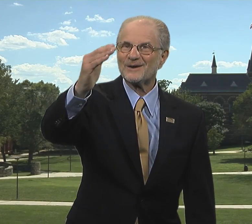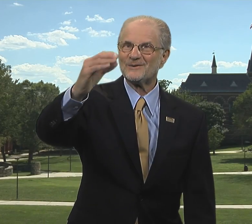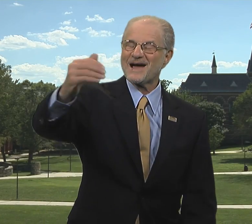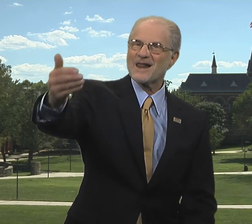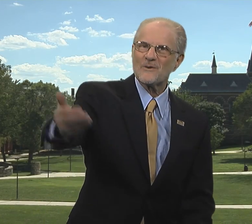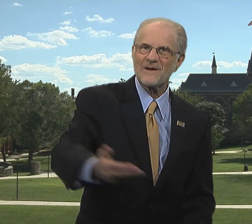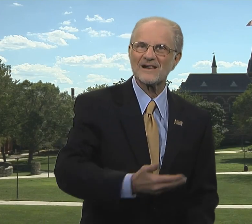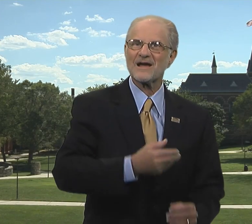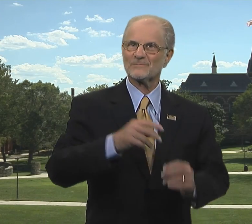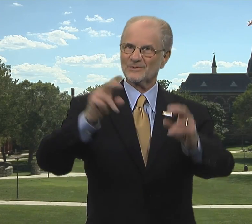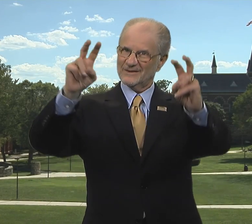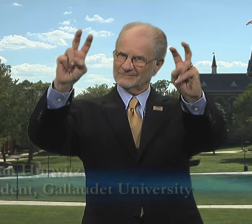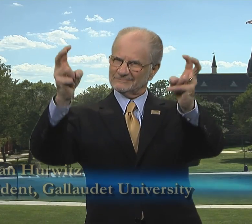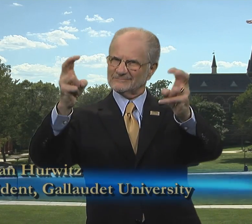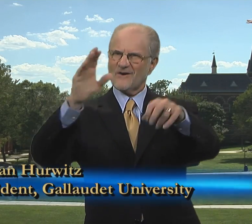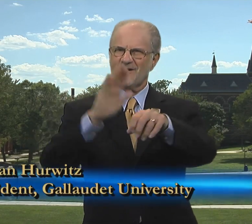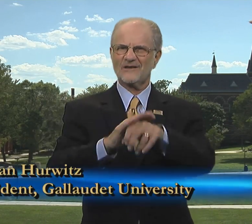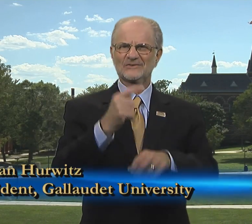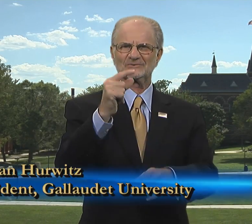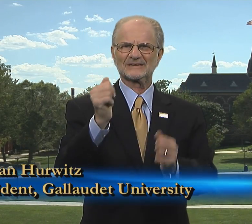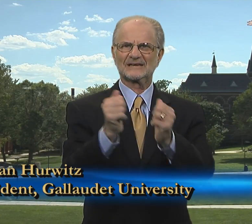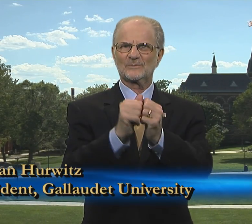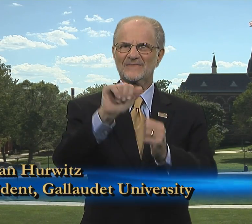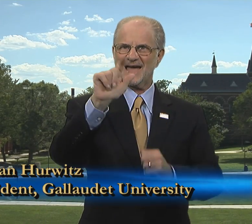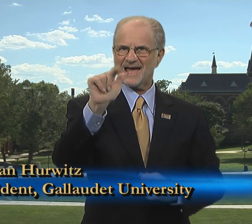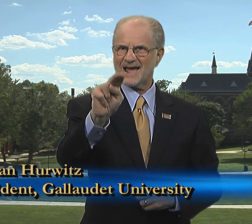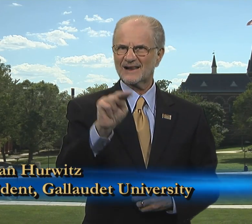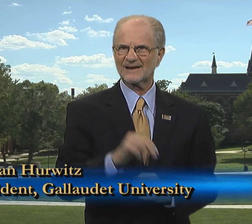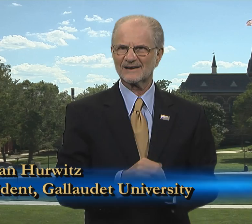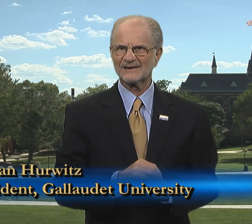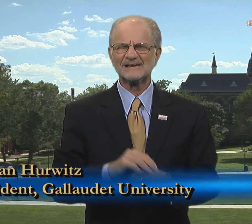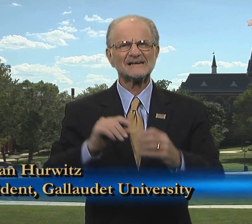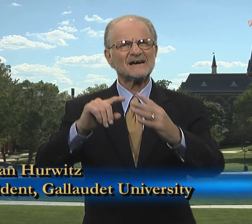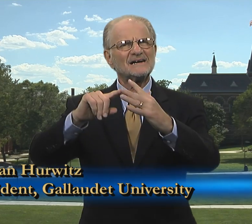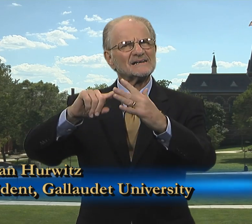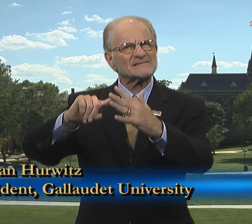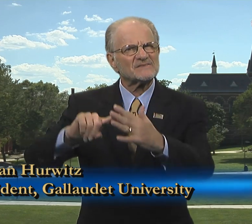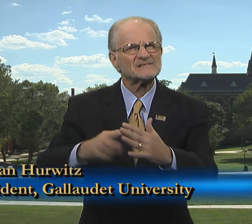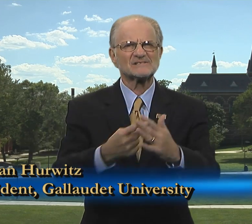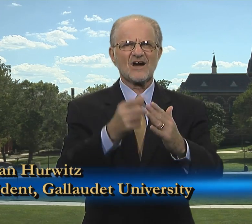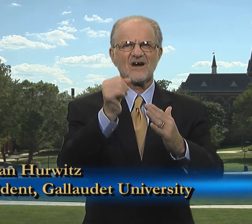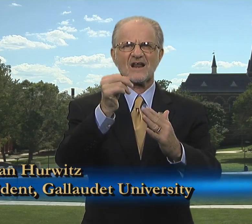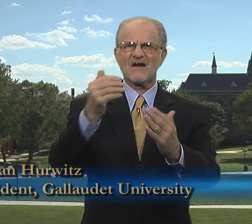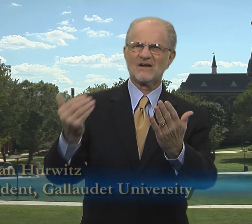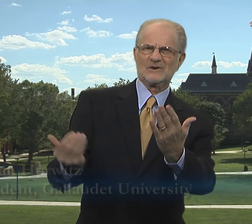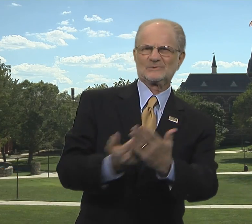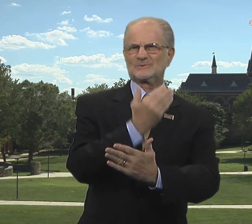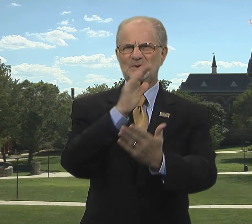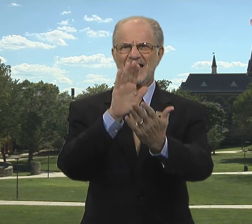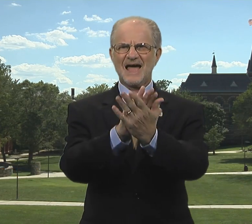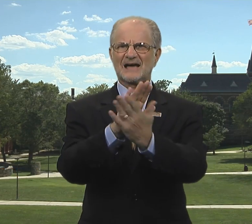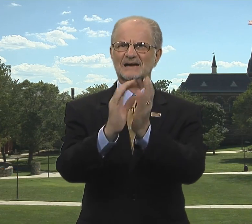Hello and welcome to On The Green with Alan. It is the start of a new